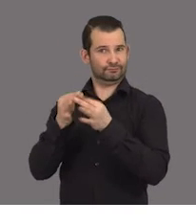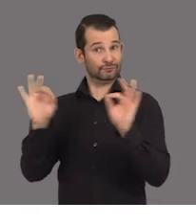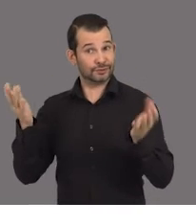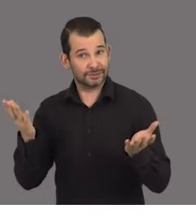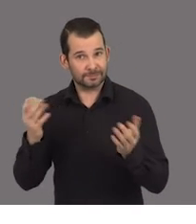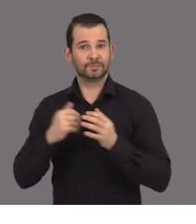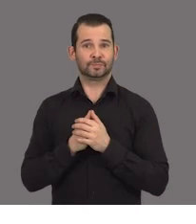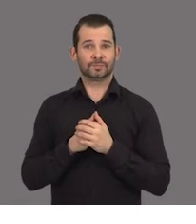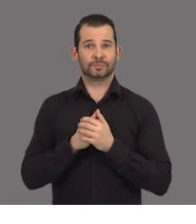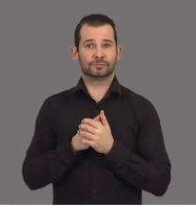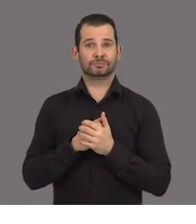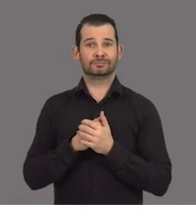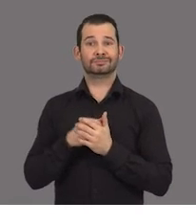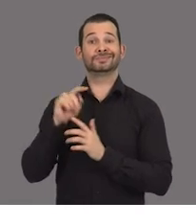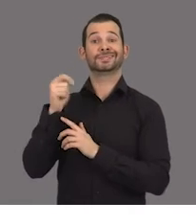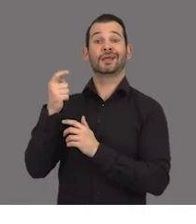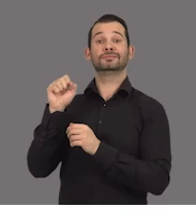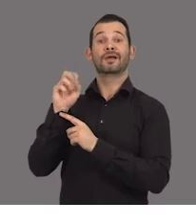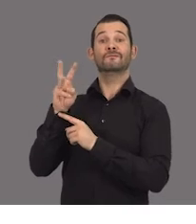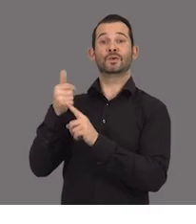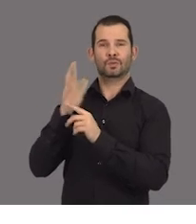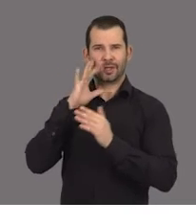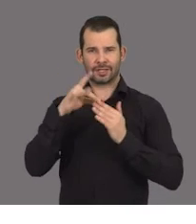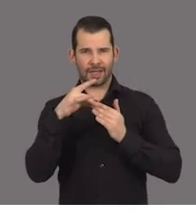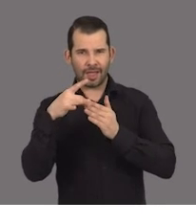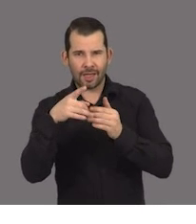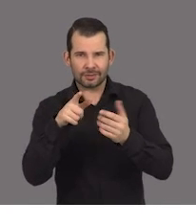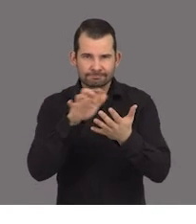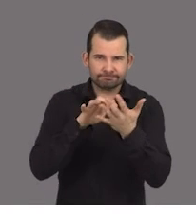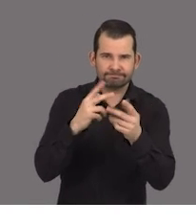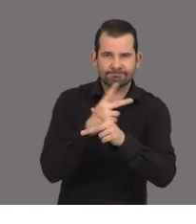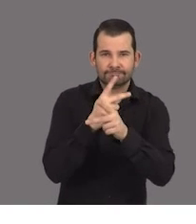The tax software guides you and calculates everything for you.